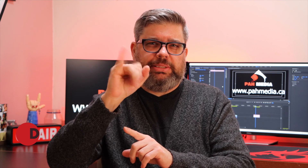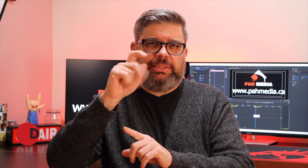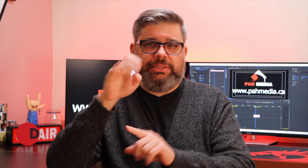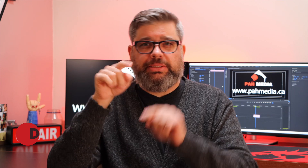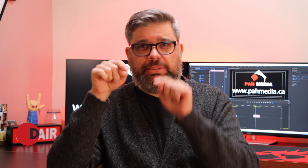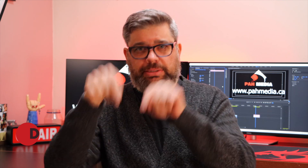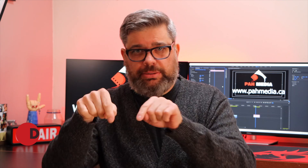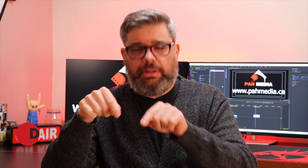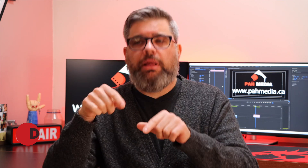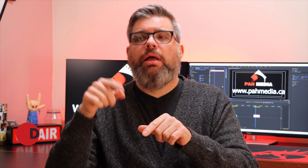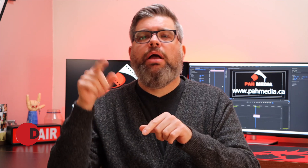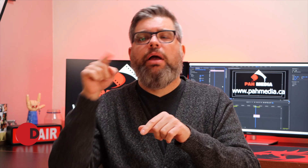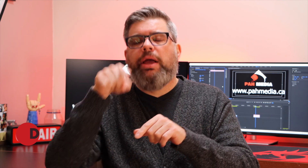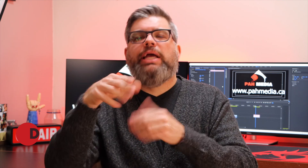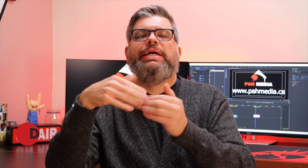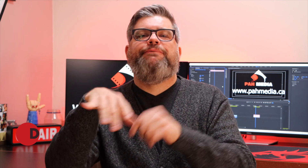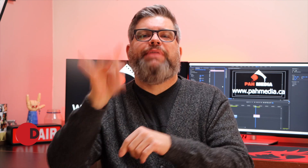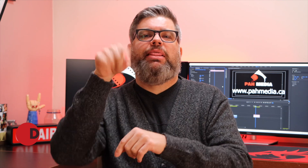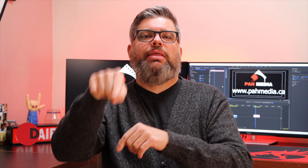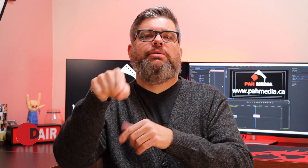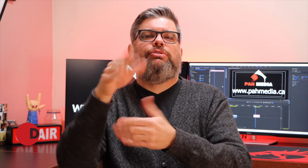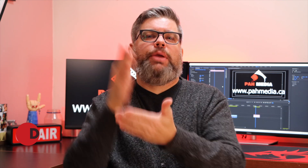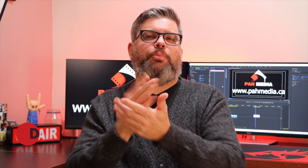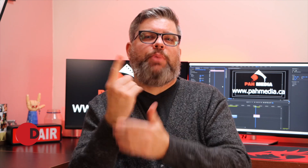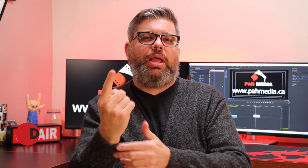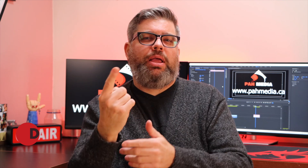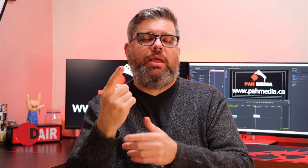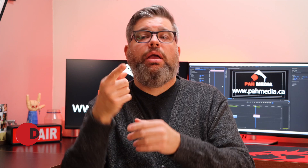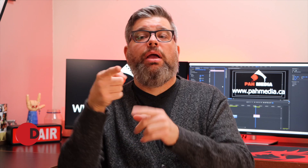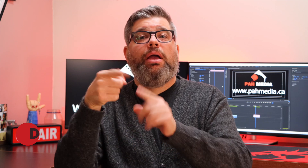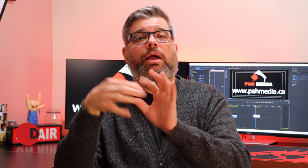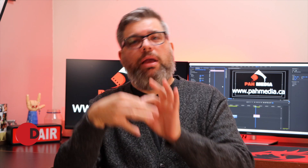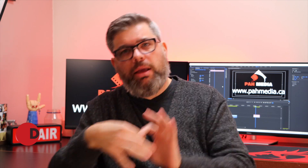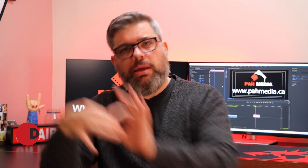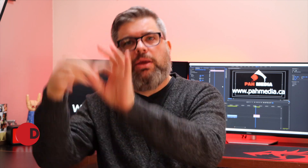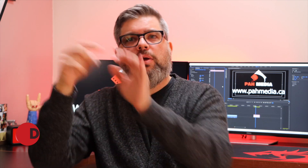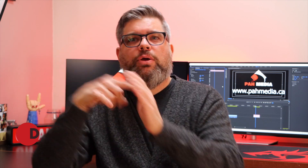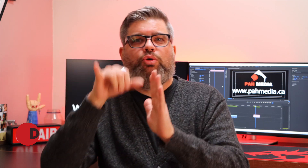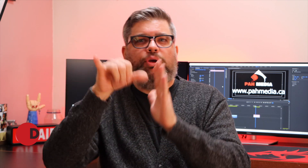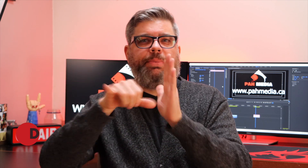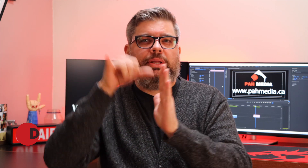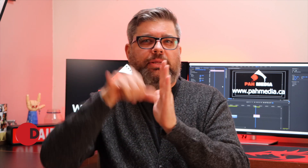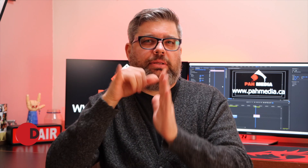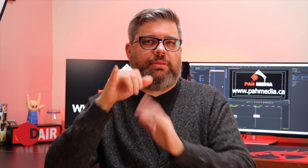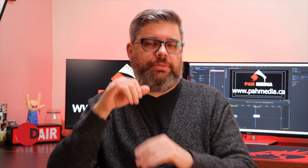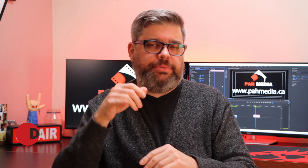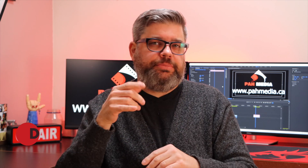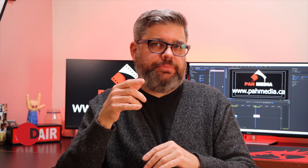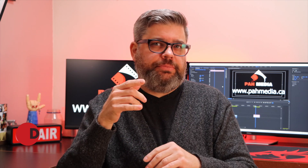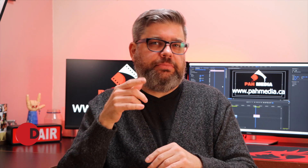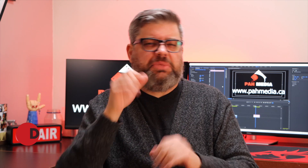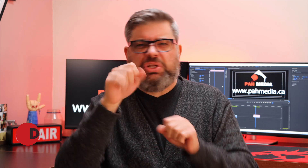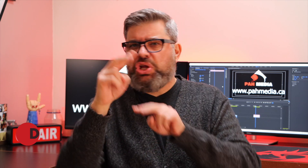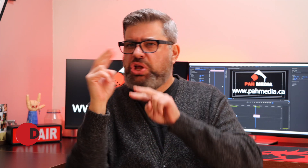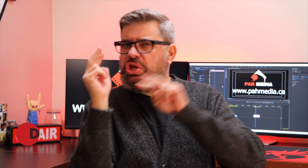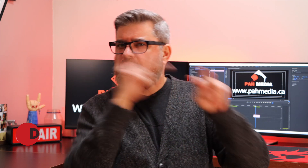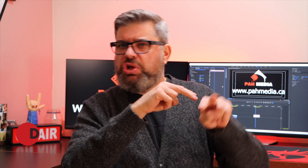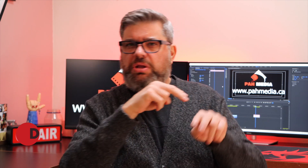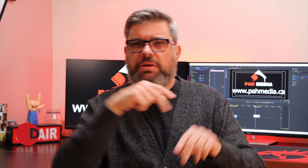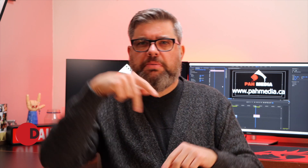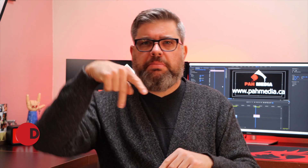to find the information they are looking for.